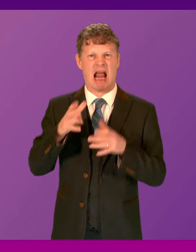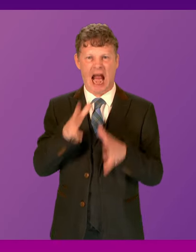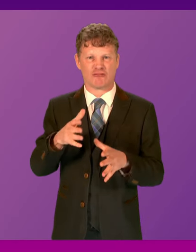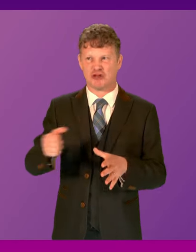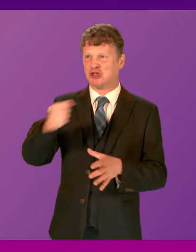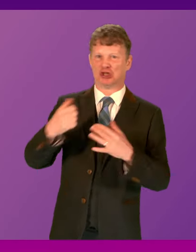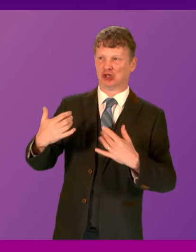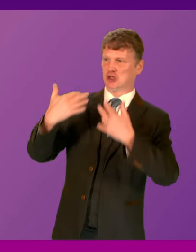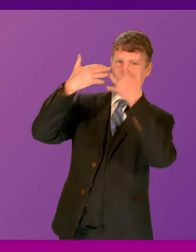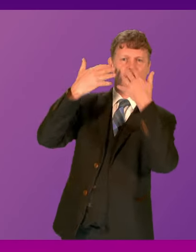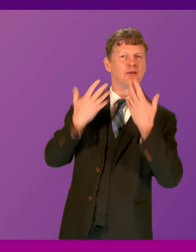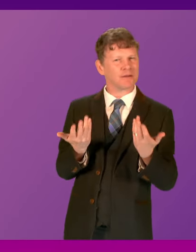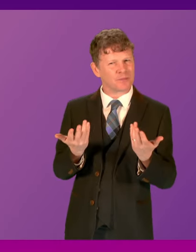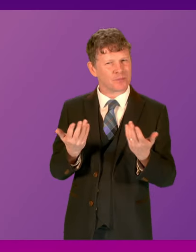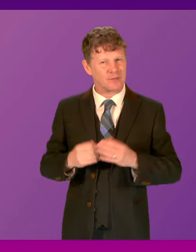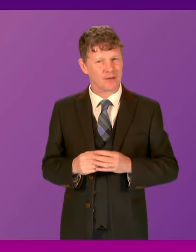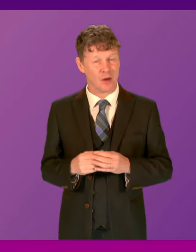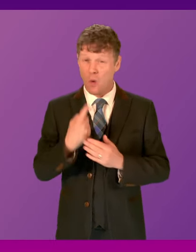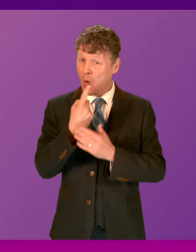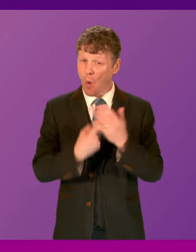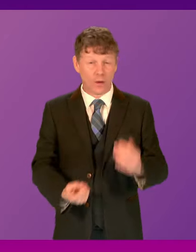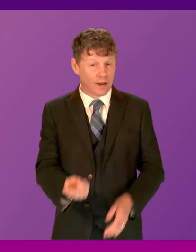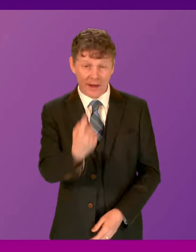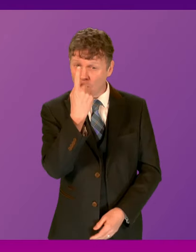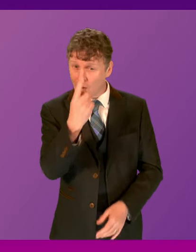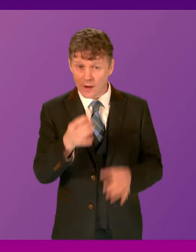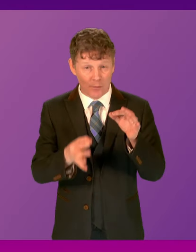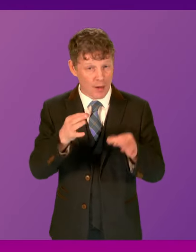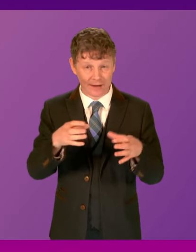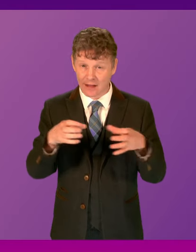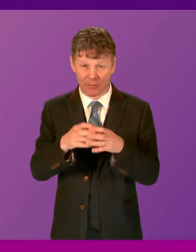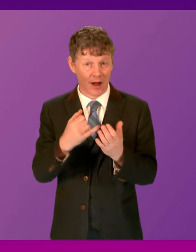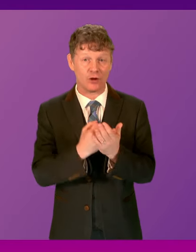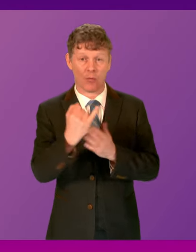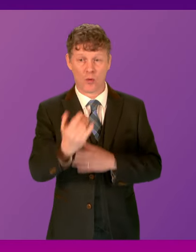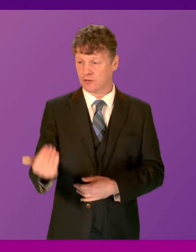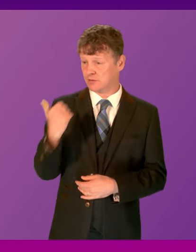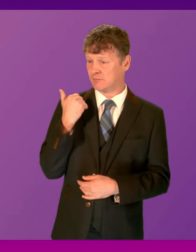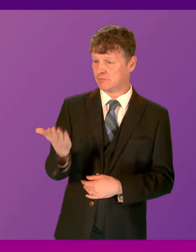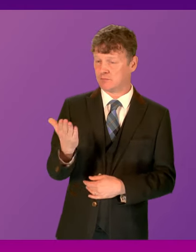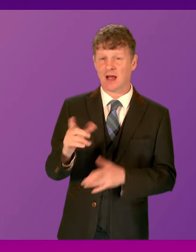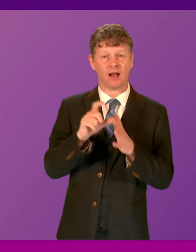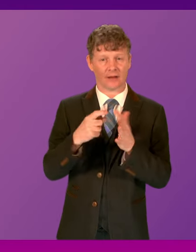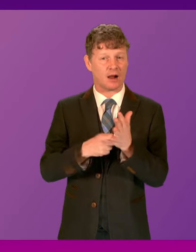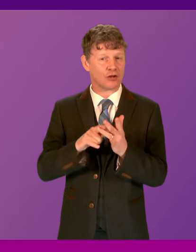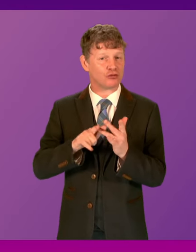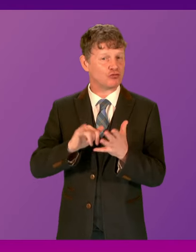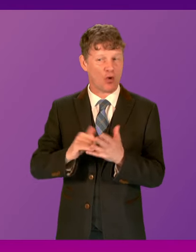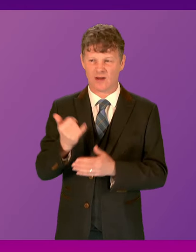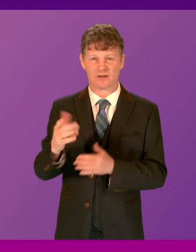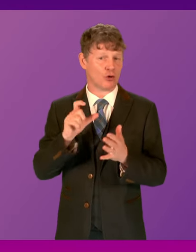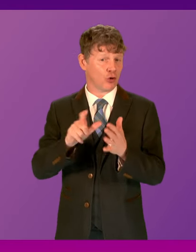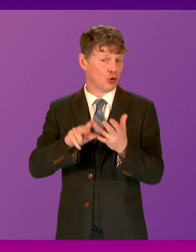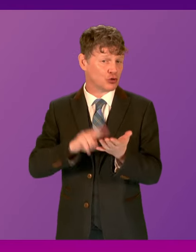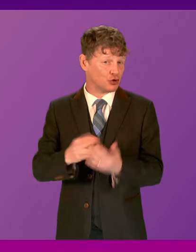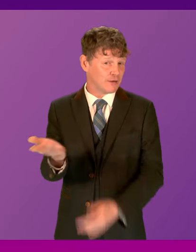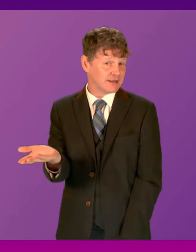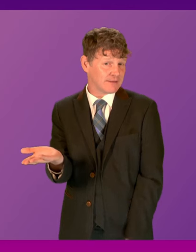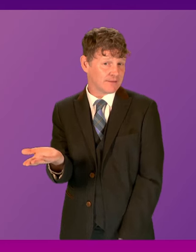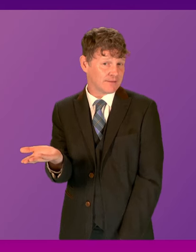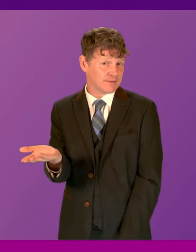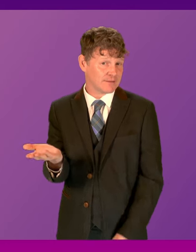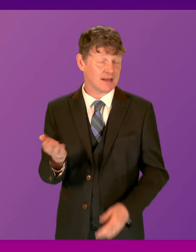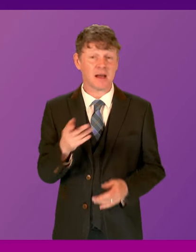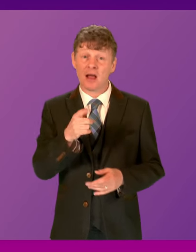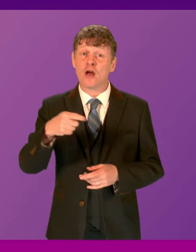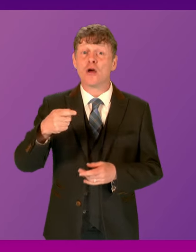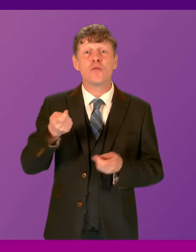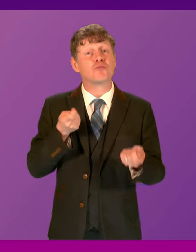Of course, only one party opposed the bill—Douglas Ross’s Conservative Party. Maybe that is hardly a